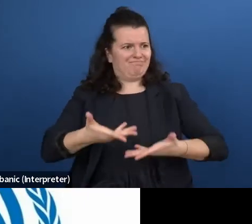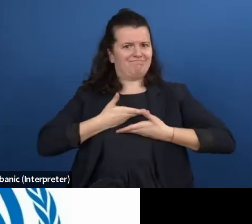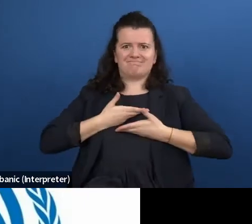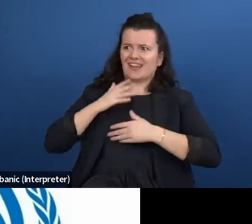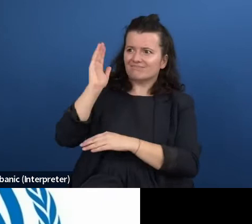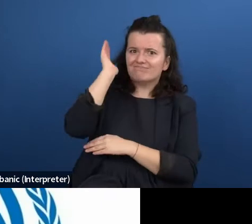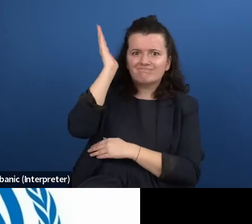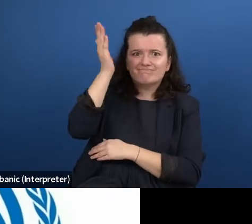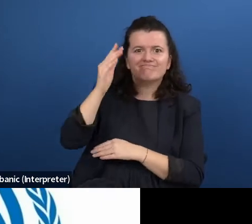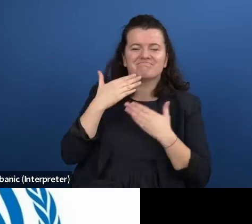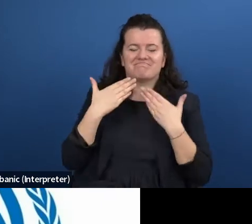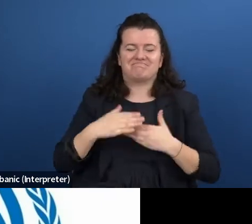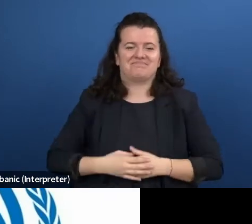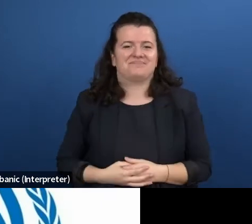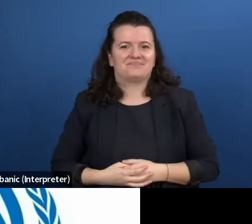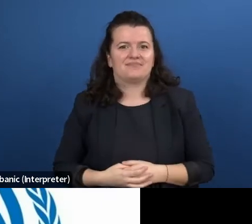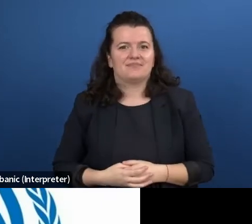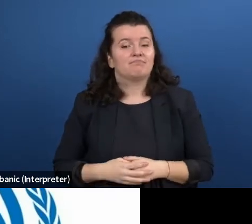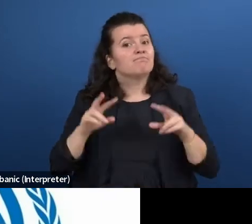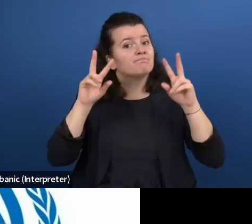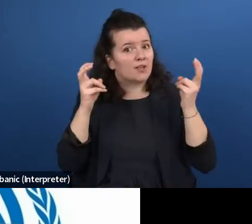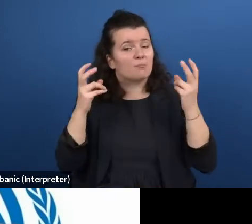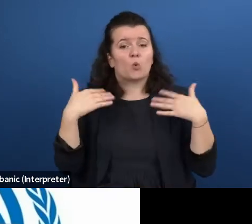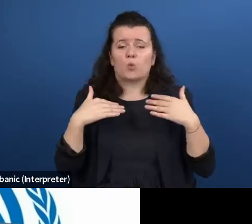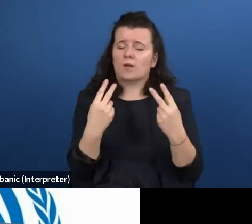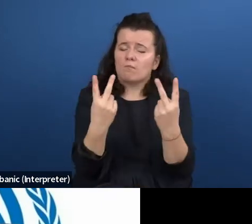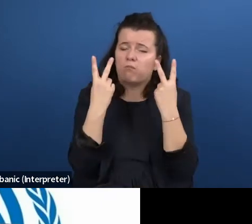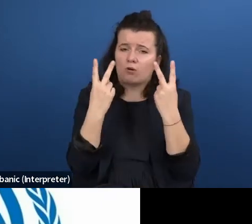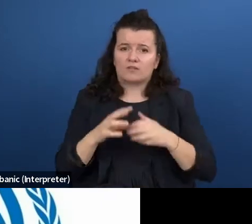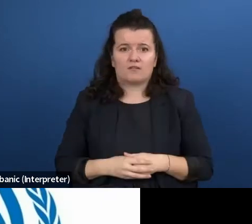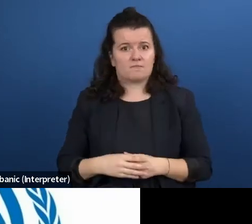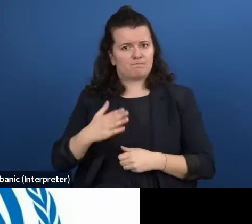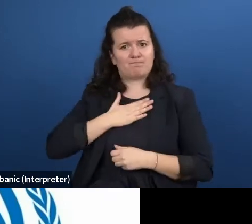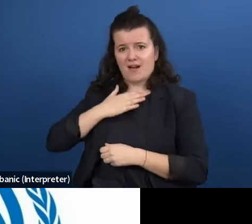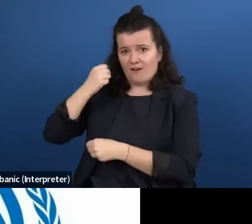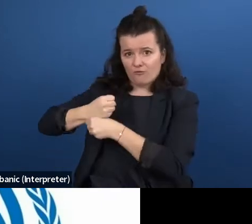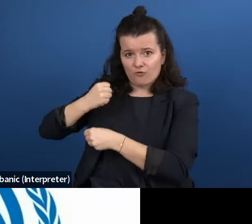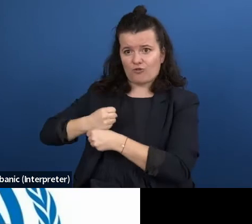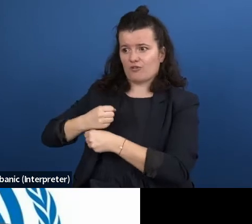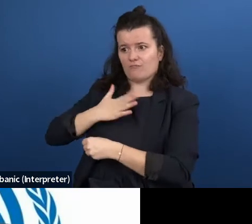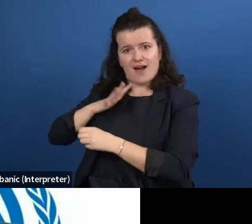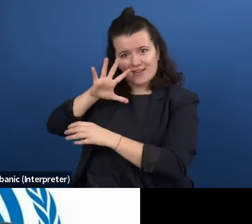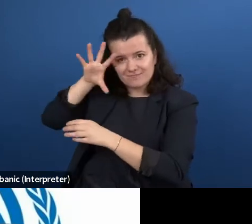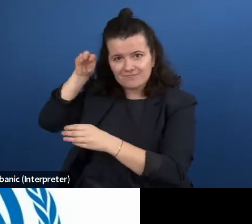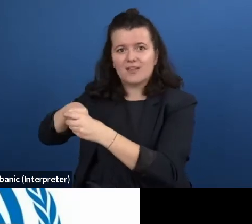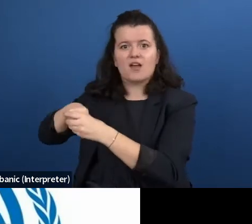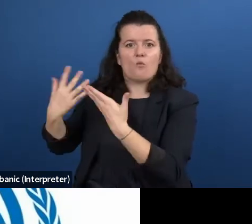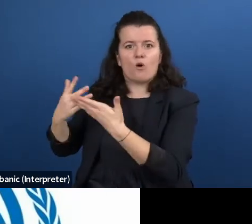This is a very important event. And for me and my mandate as Special Rapporteur on trafficking,